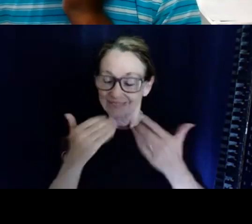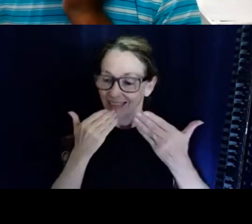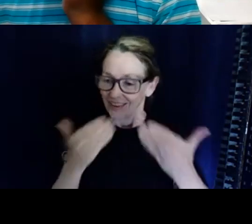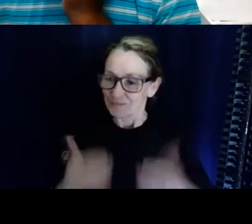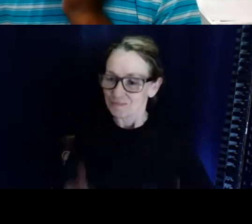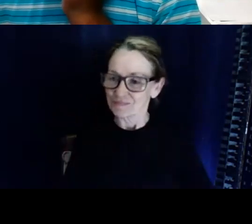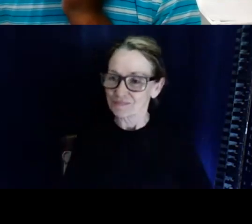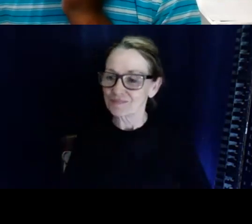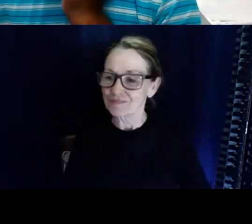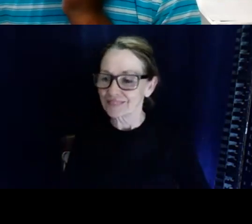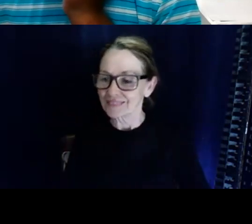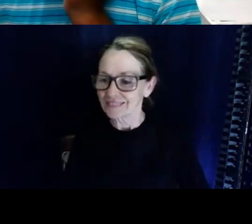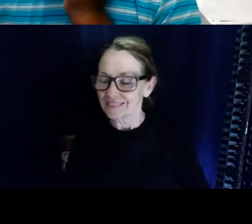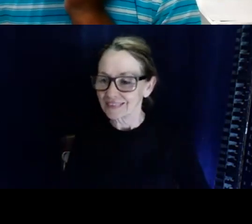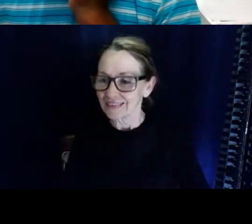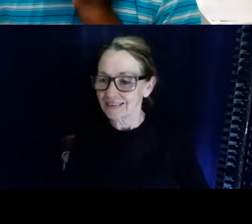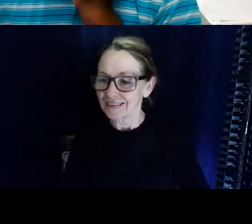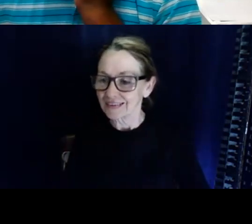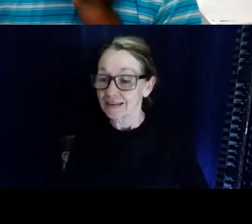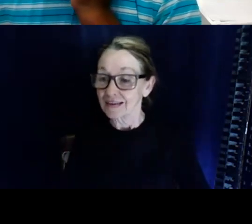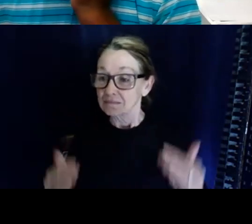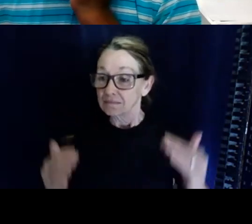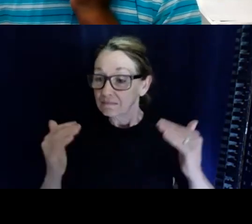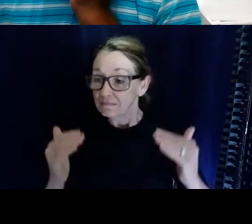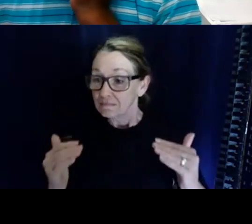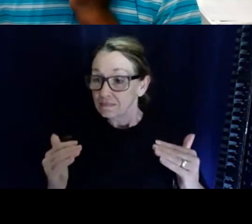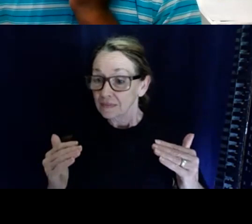HI, I'M ALEX. I AM SERVING AS THE OUTREACH COORDINATOR FOR HSTP WITH CHRISTINE.